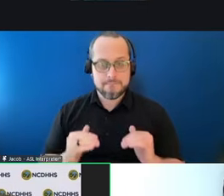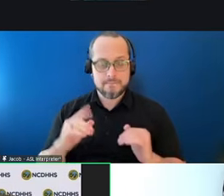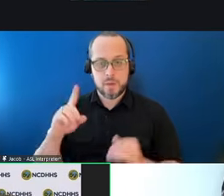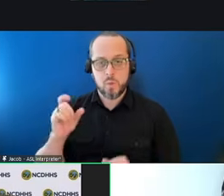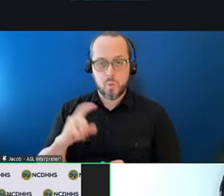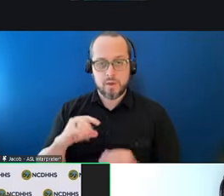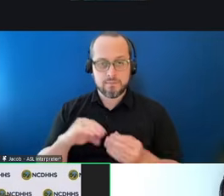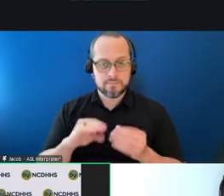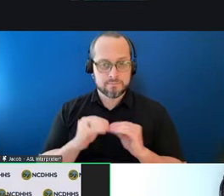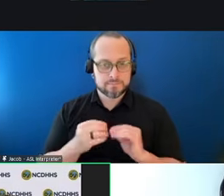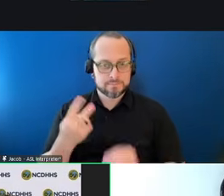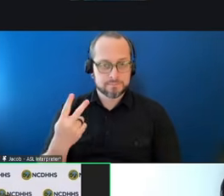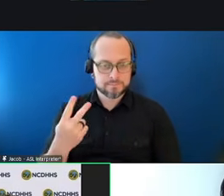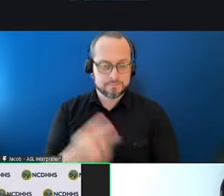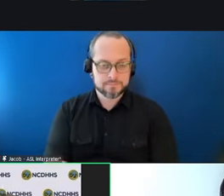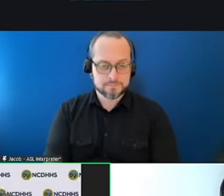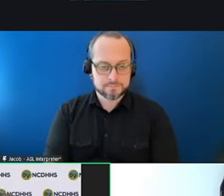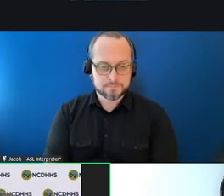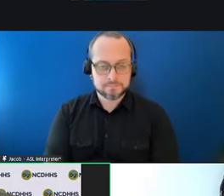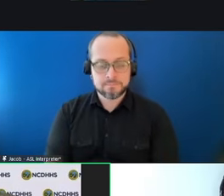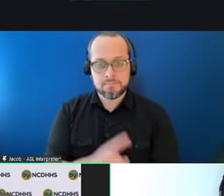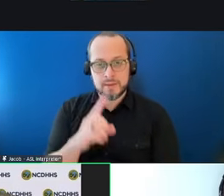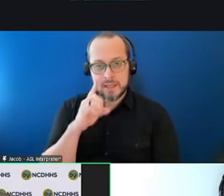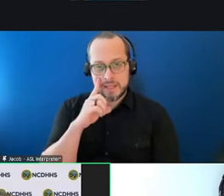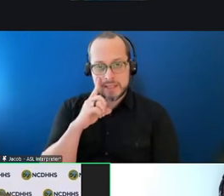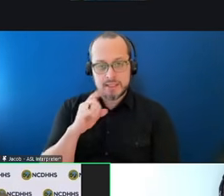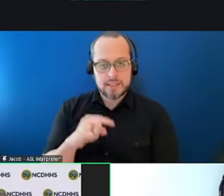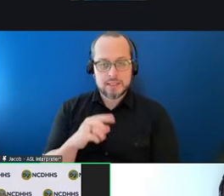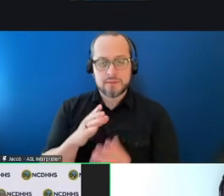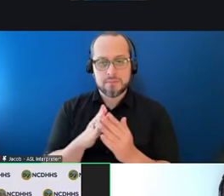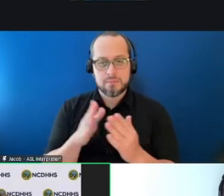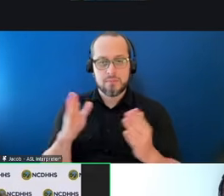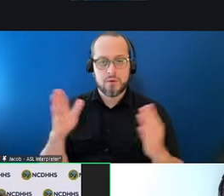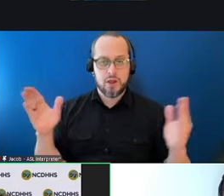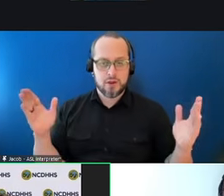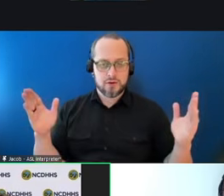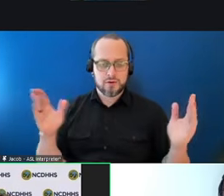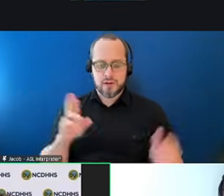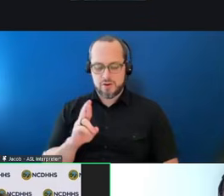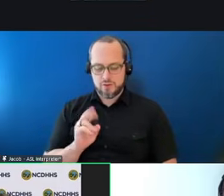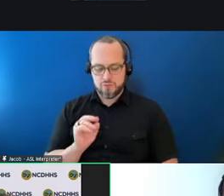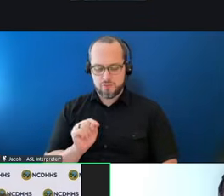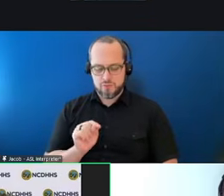two. Um and I think this is uh broader than just the roots hubs. Someone is asking, can you talk